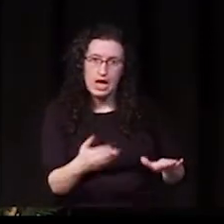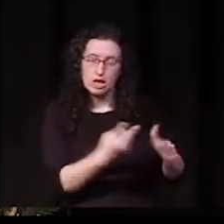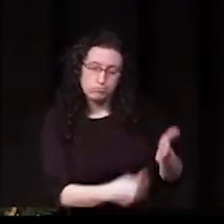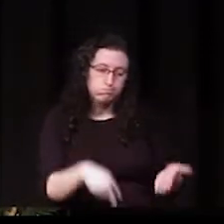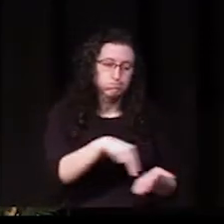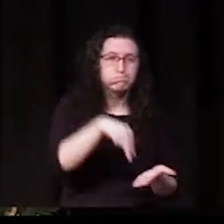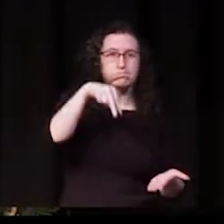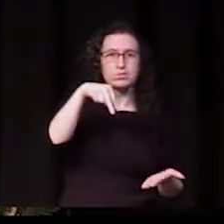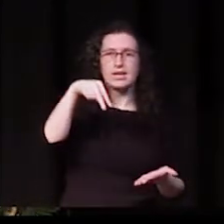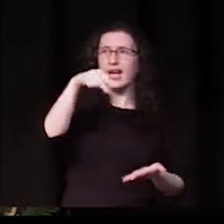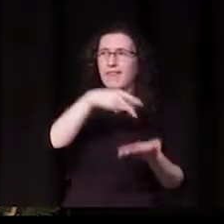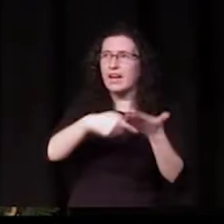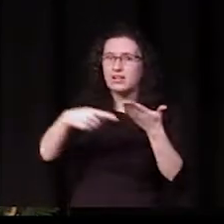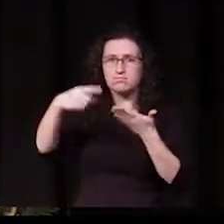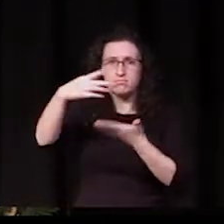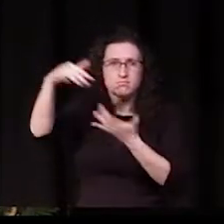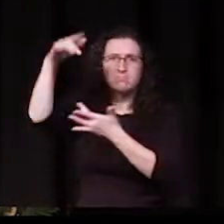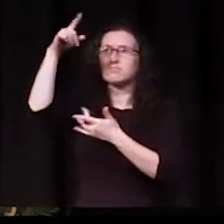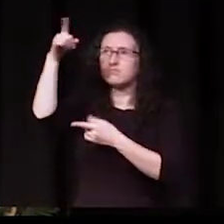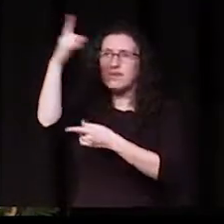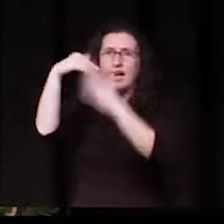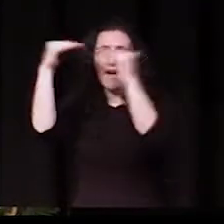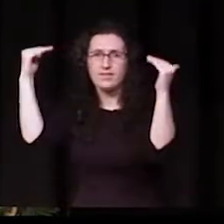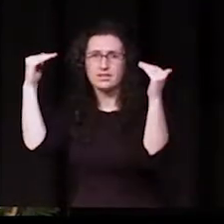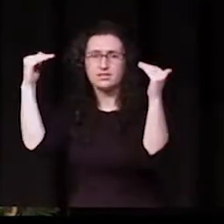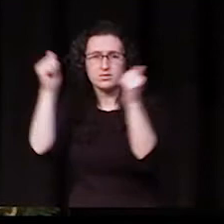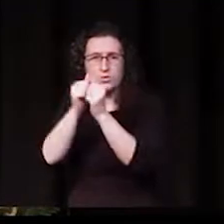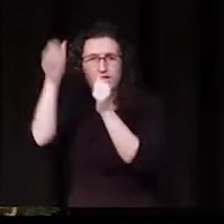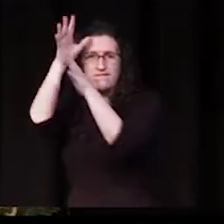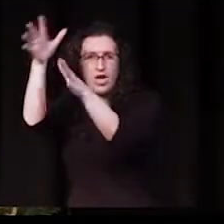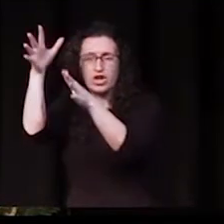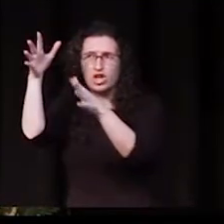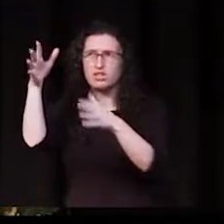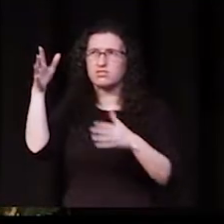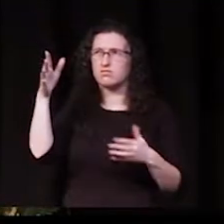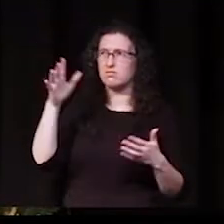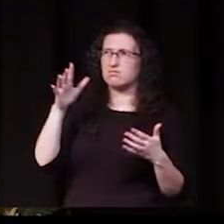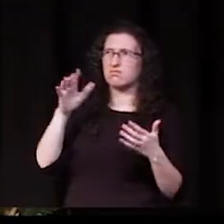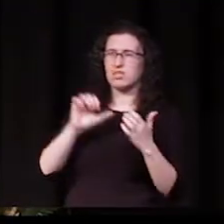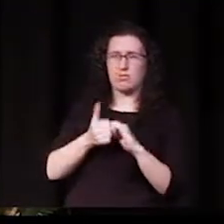so how can He be with us? And the how is explained in John, chapters 14,